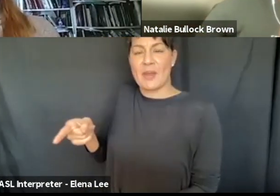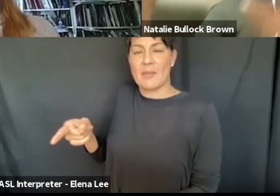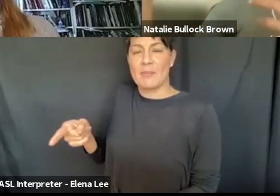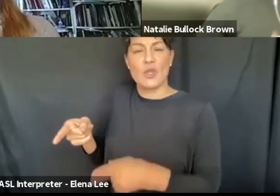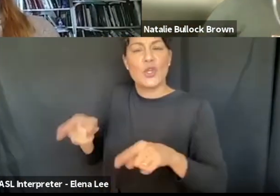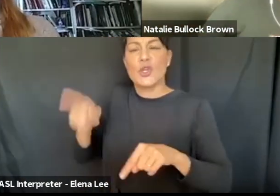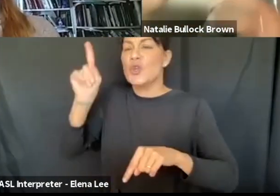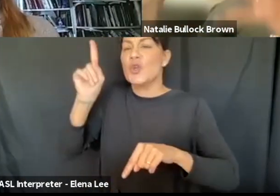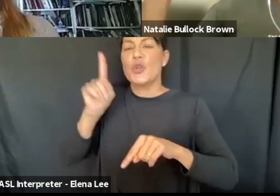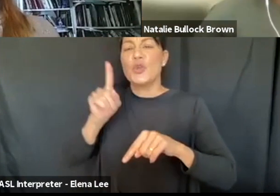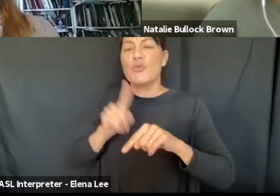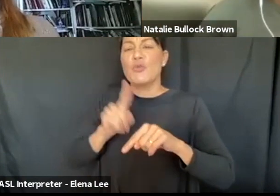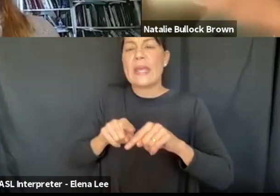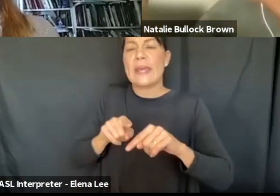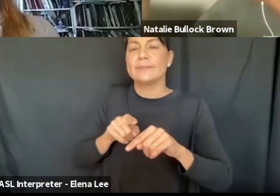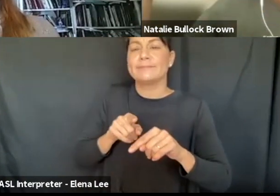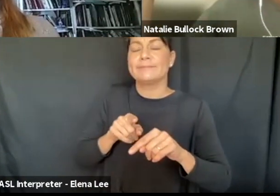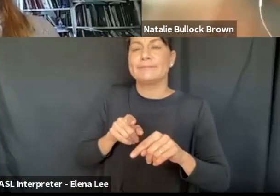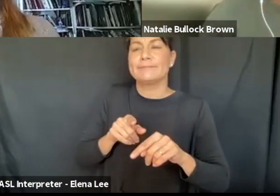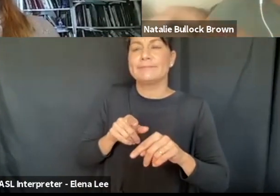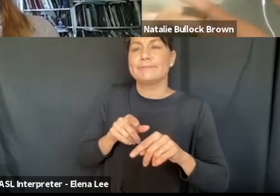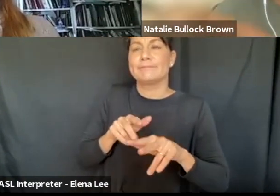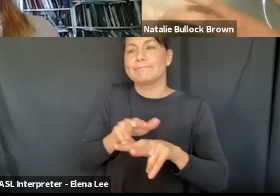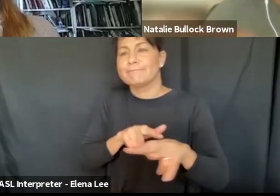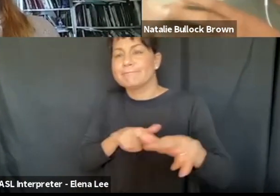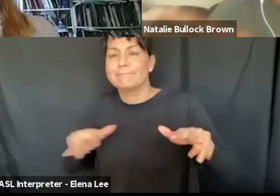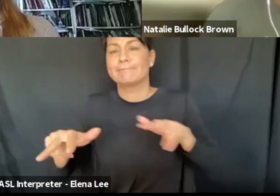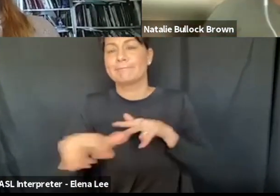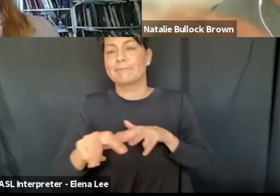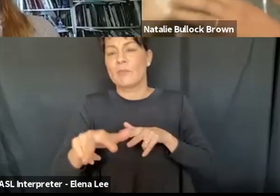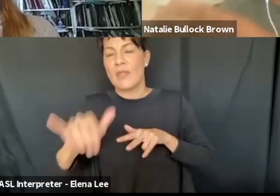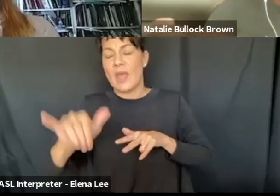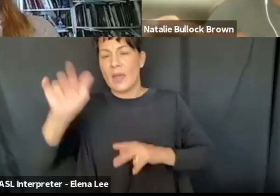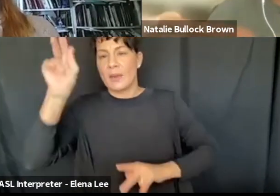the fact that you have members of that vulnerable community